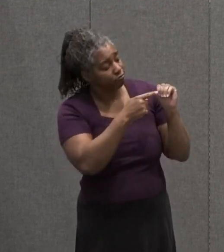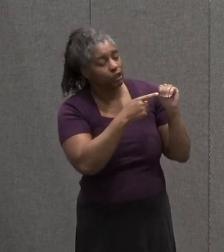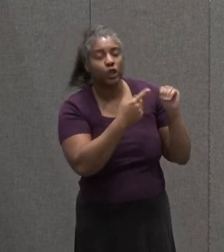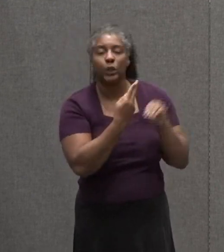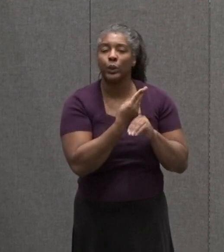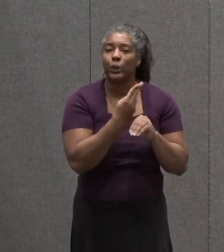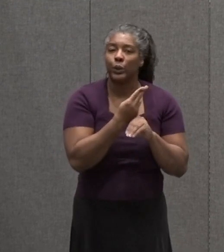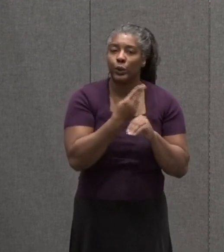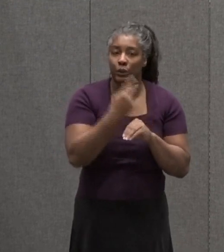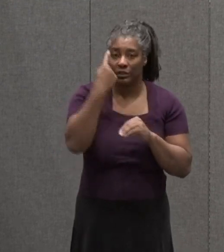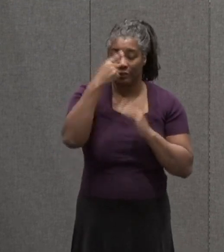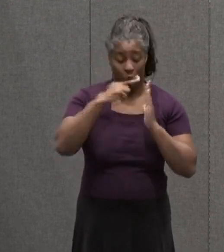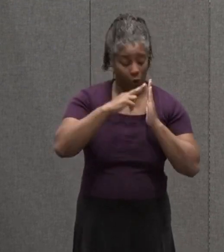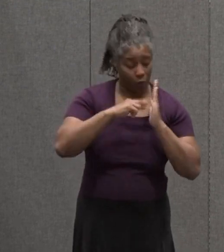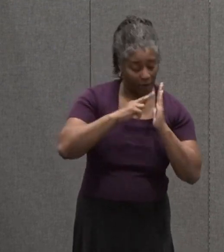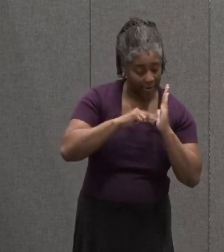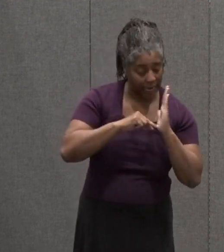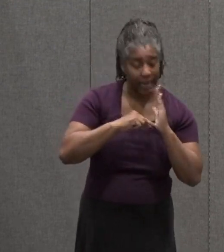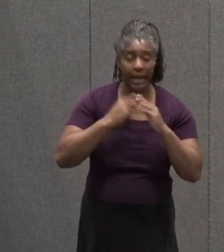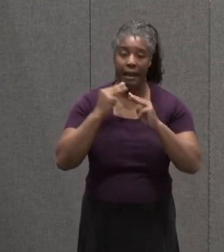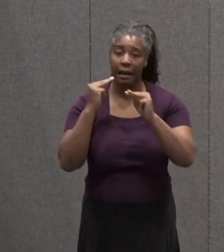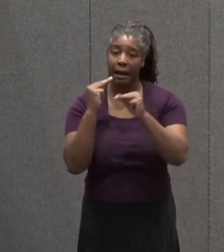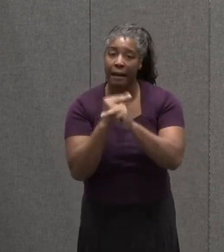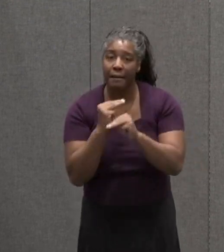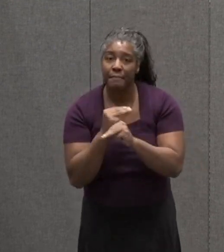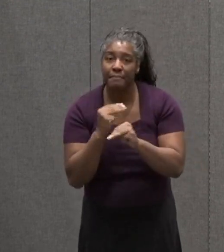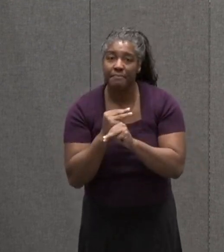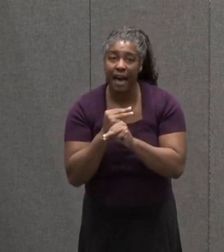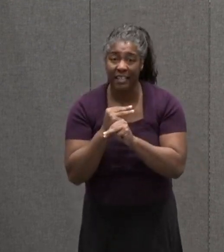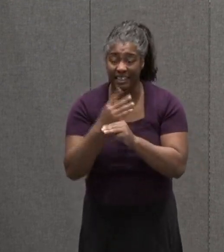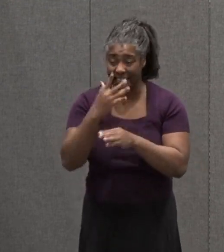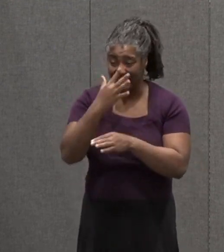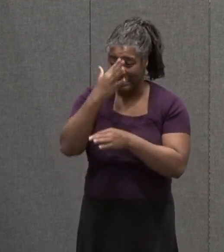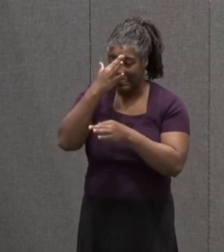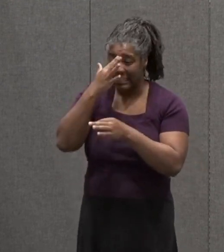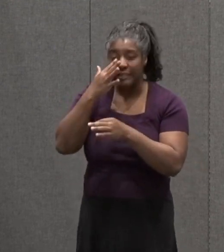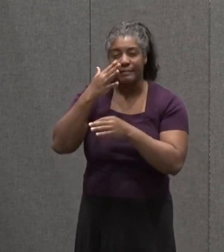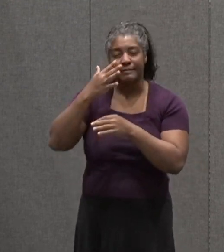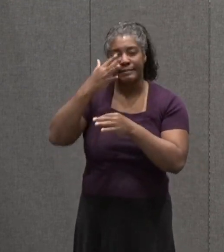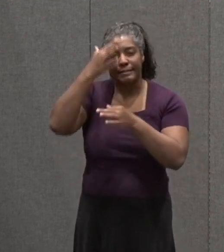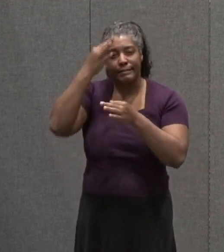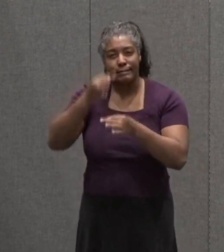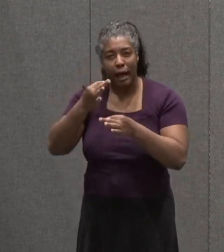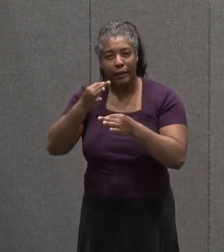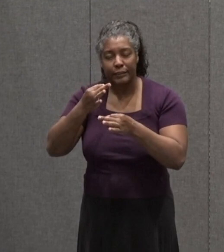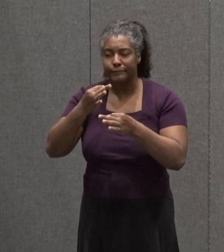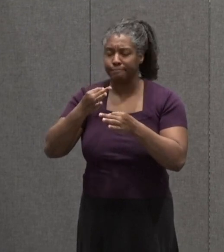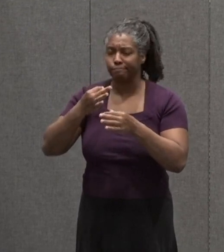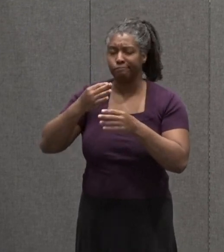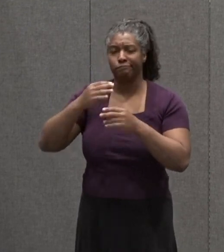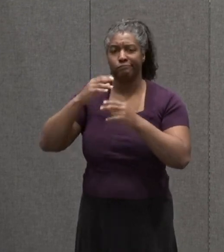That's right, when you're sitting still in class, this is really working hard to help you.